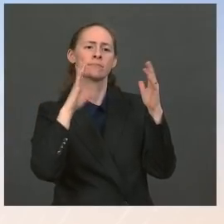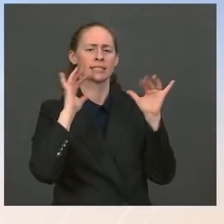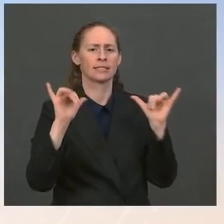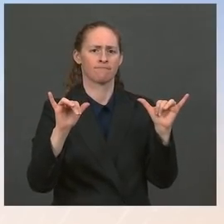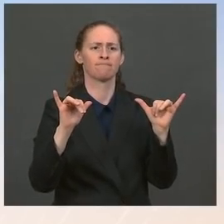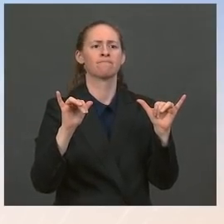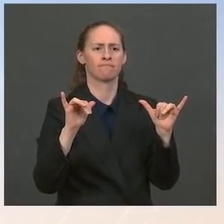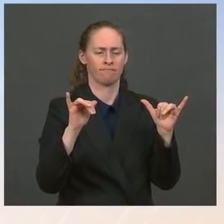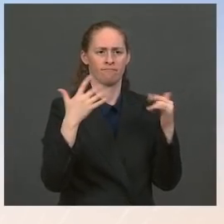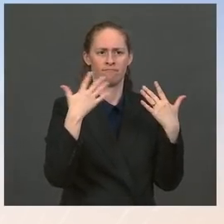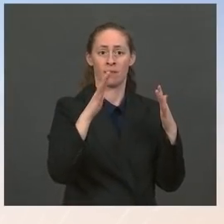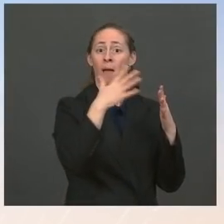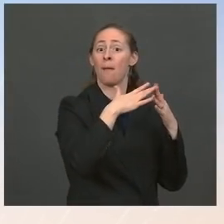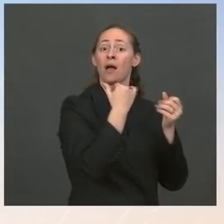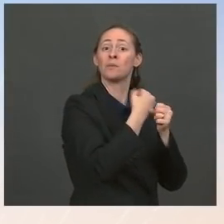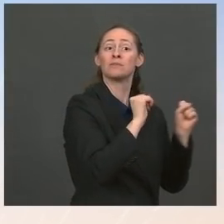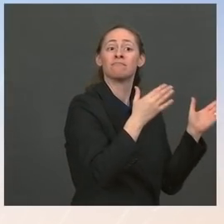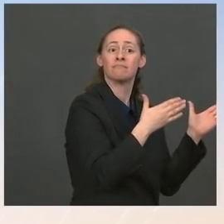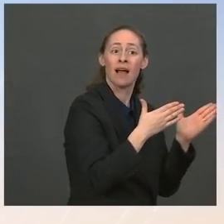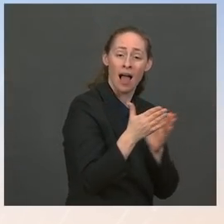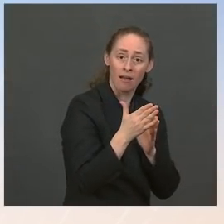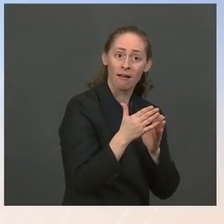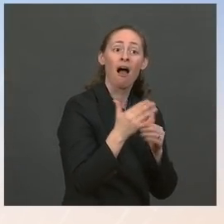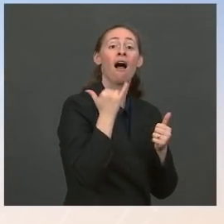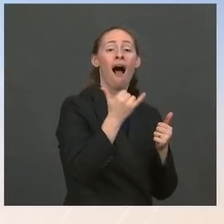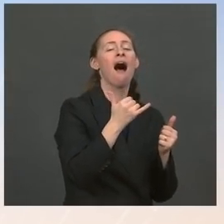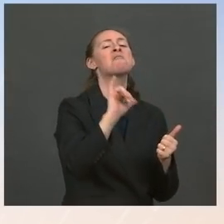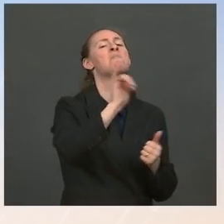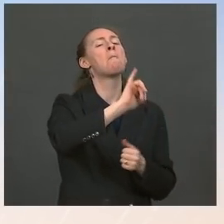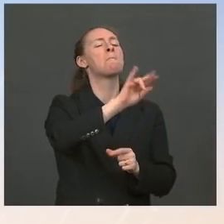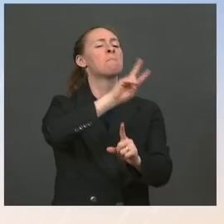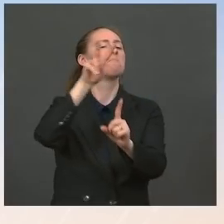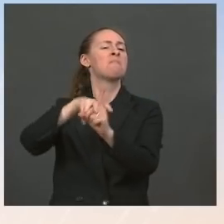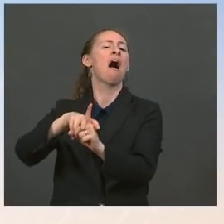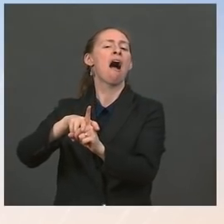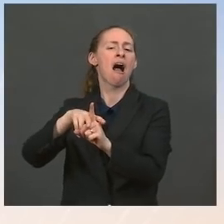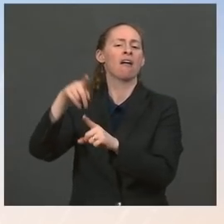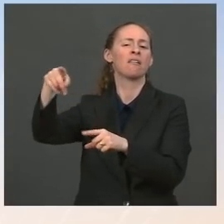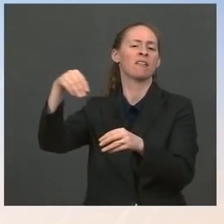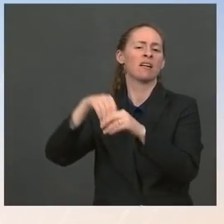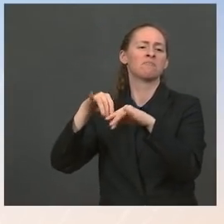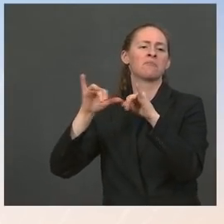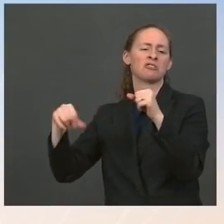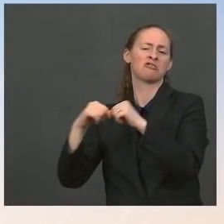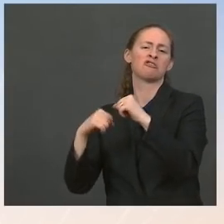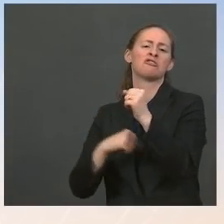and we'll continue to do that with both of his economic policies. Bipartisan Infrastructure clearly has been passed.